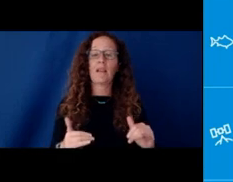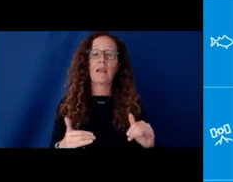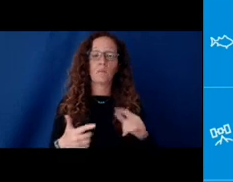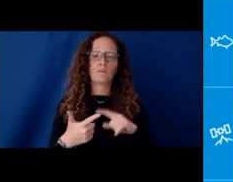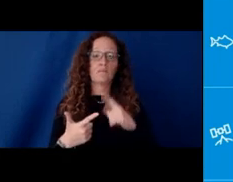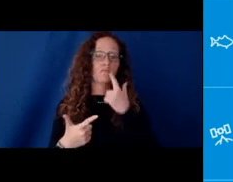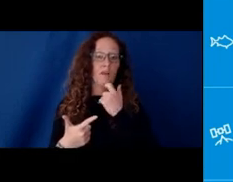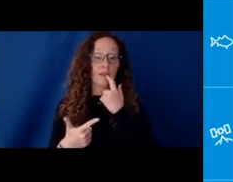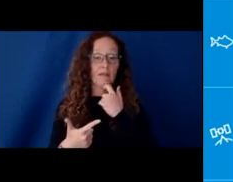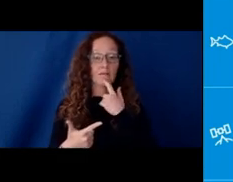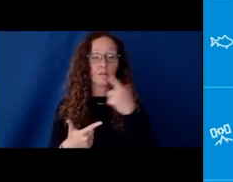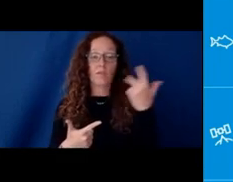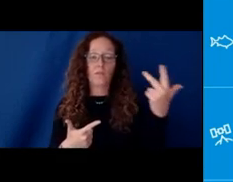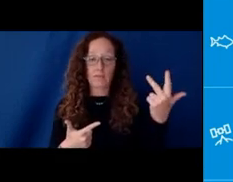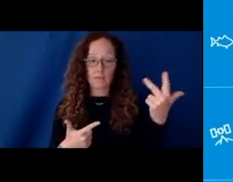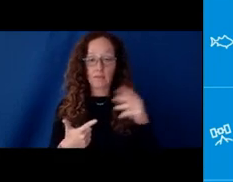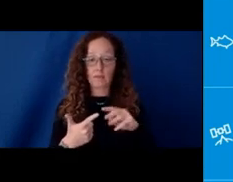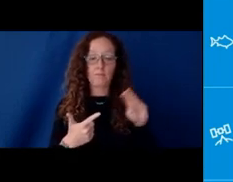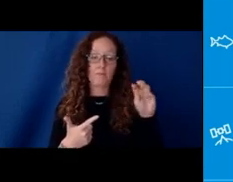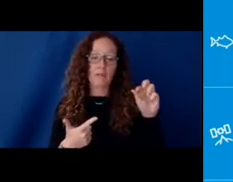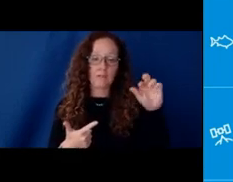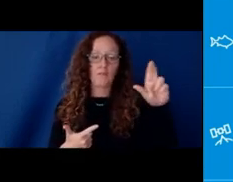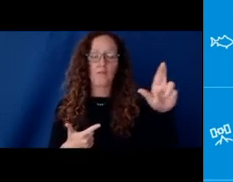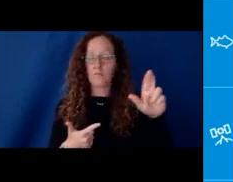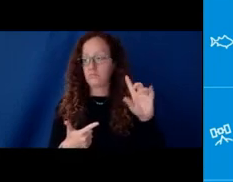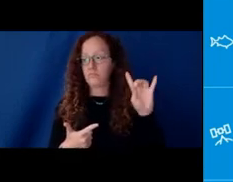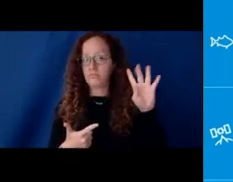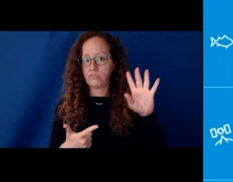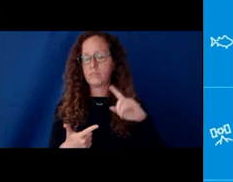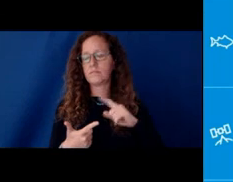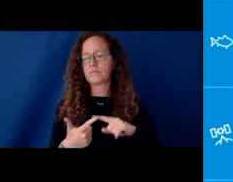impactful events with a major risk of widespread heat related impacts including illness and